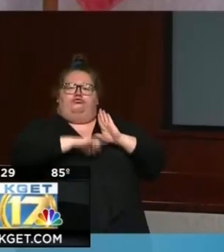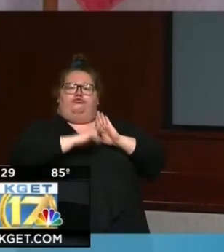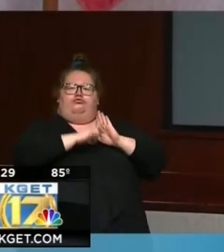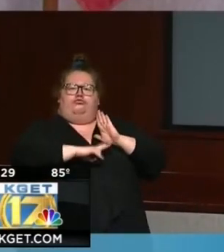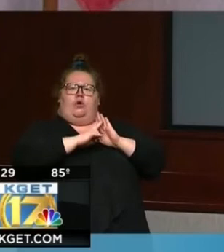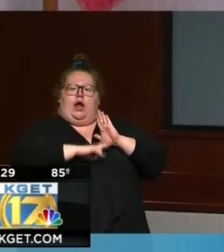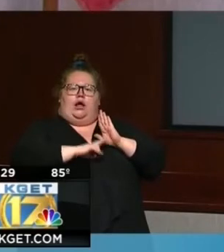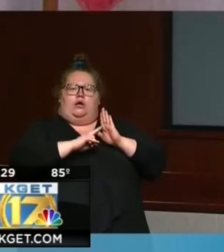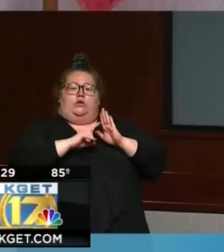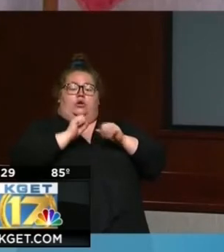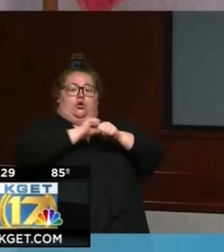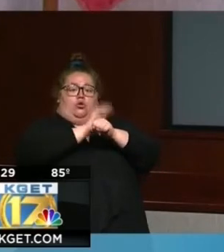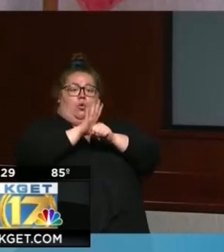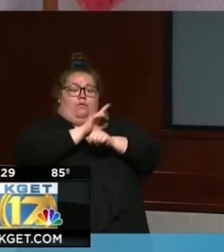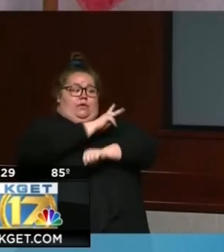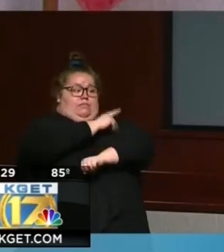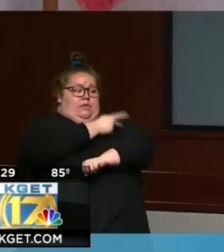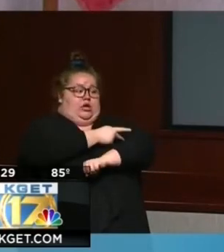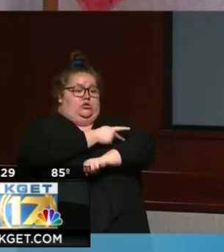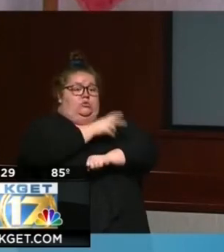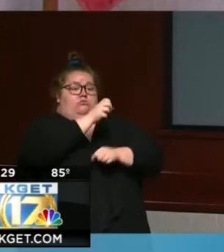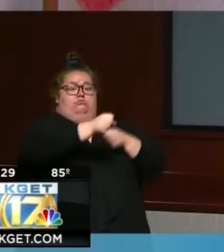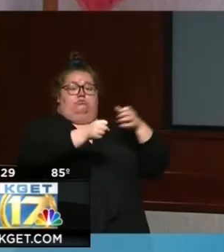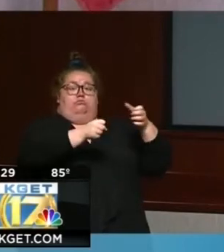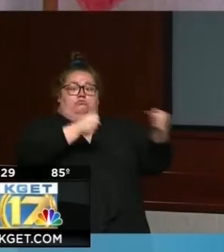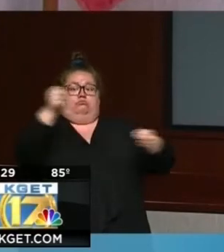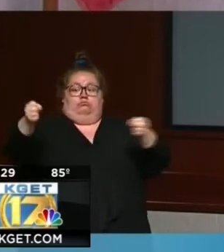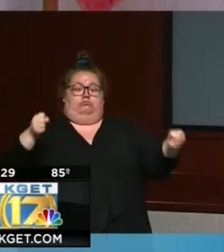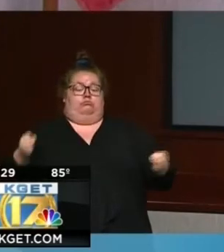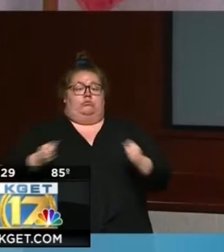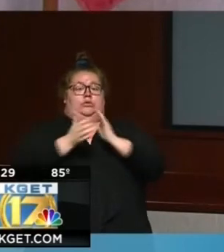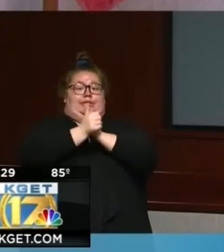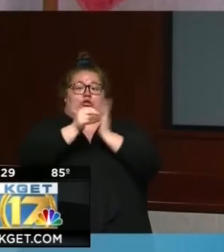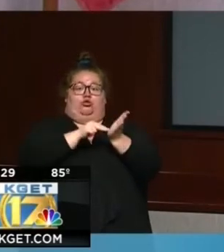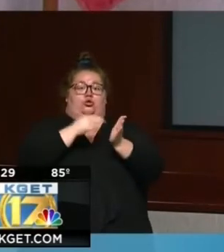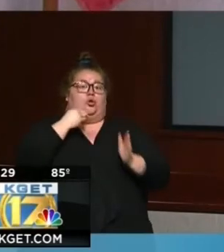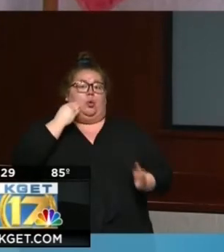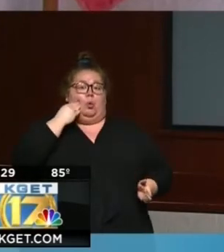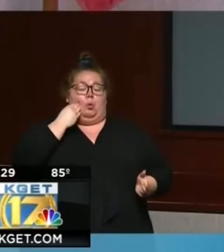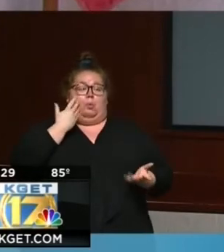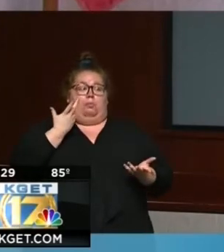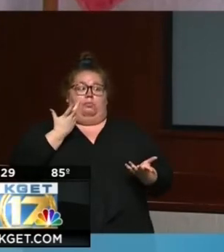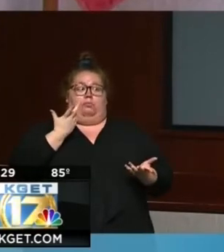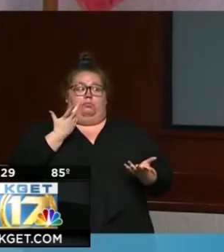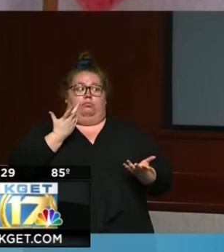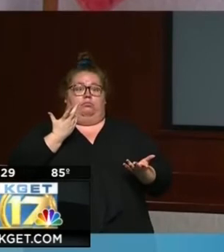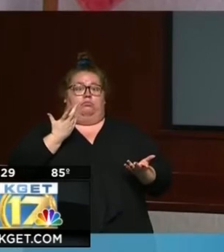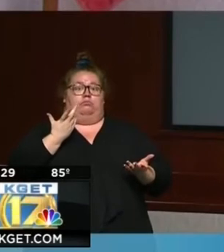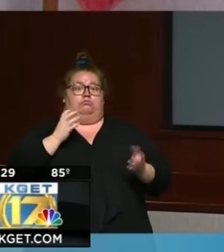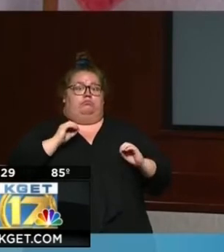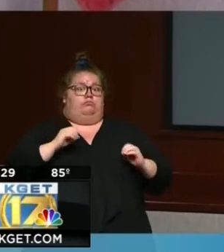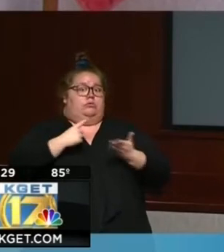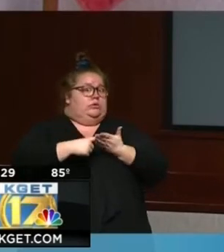THAT. Reporter: THERE WAS A REPORT THAT I READ THAT THE STATE WAS